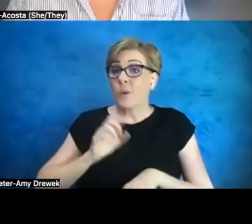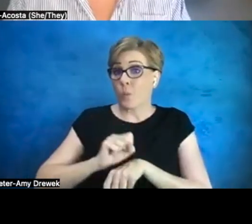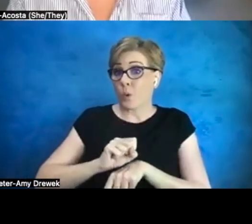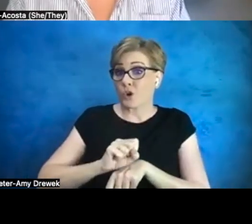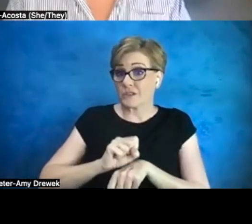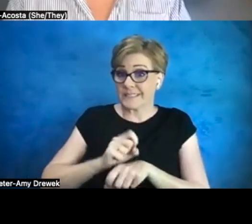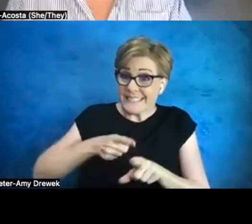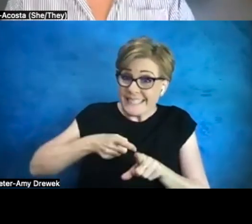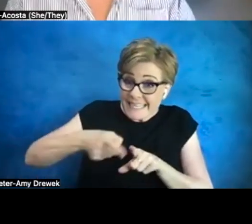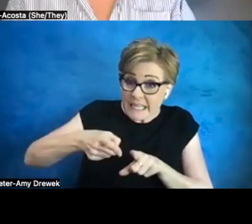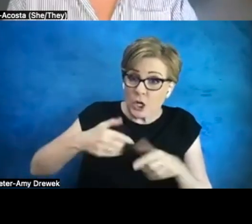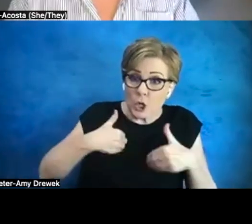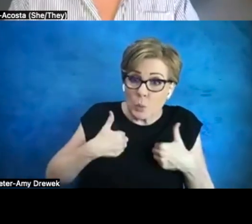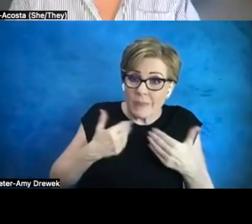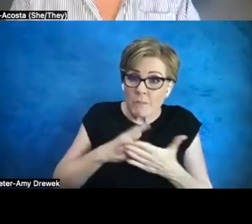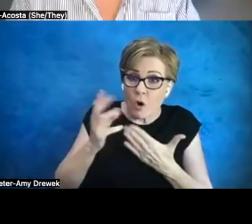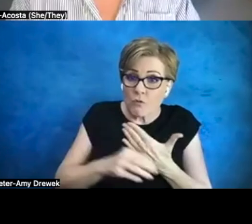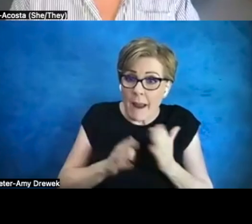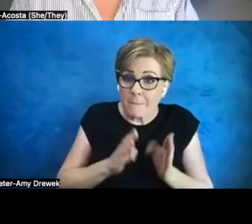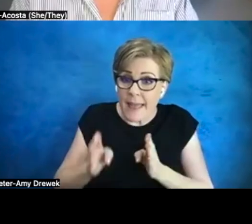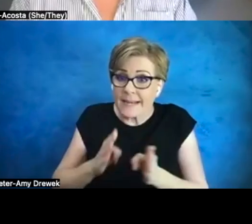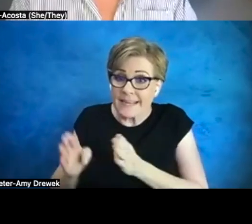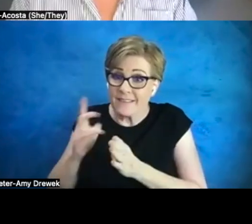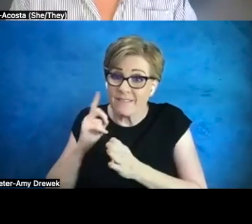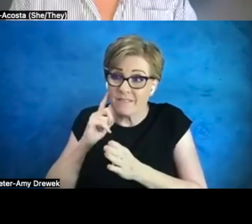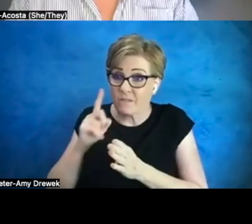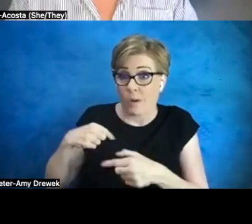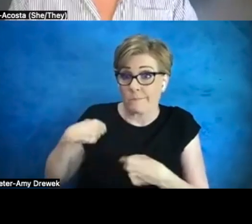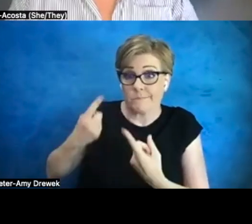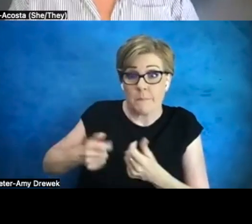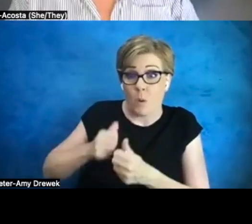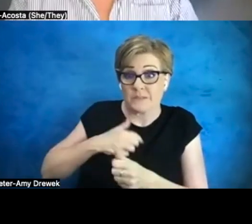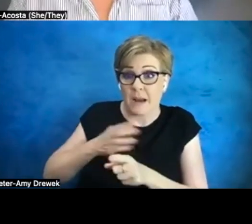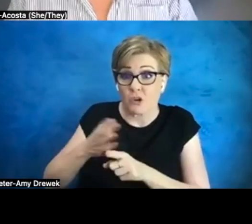and so I can give you a little insight about what feels -- I think what feels most responsive,